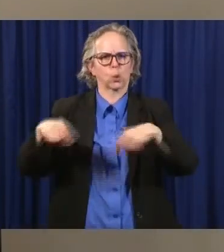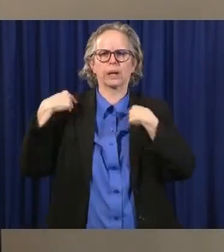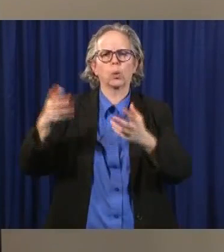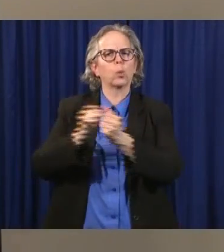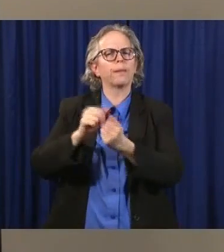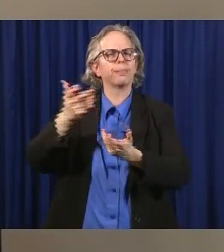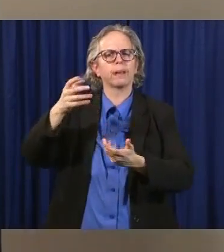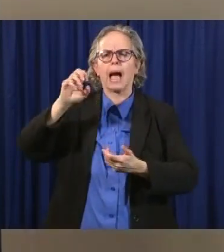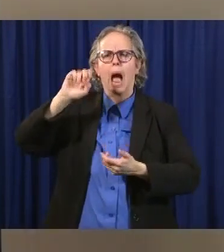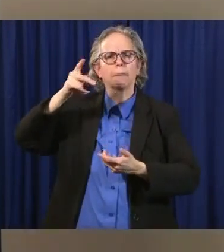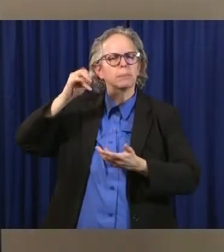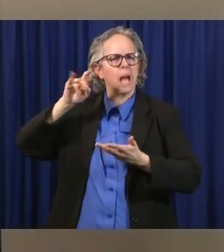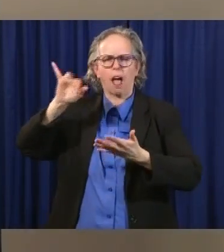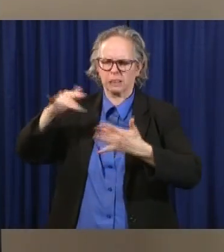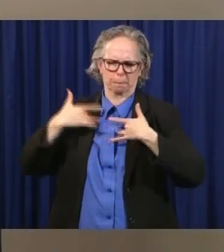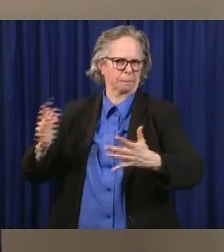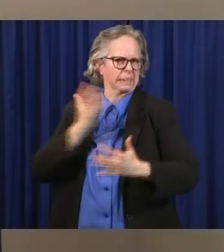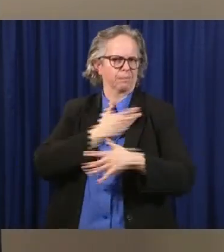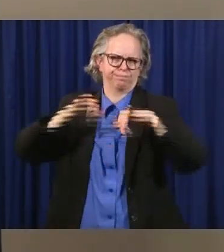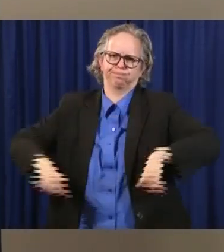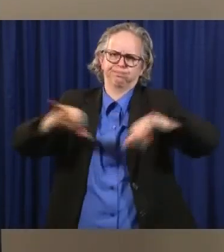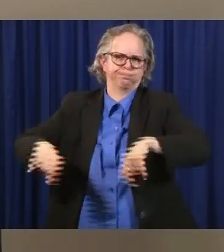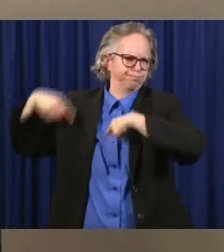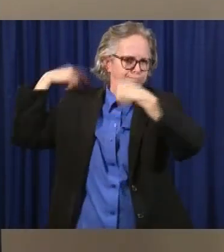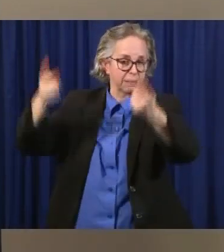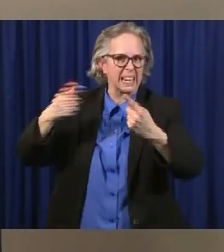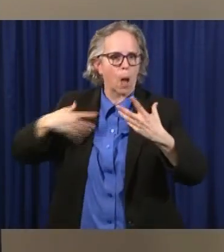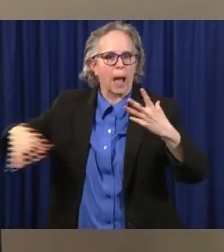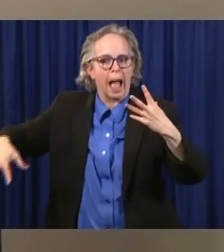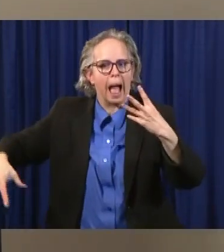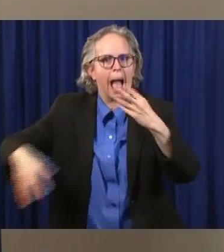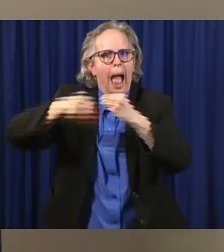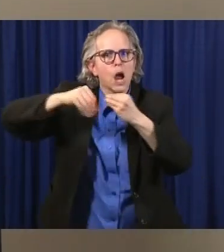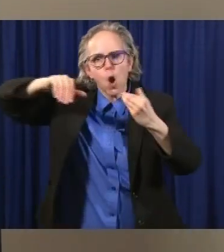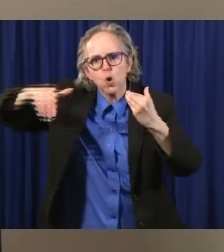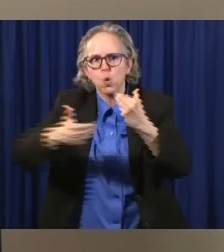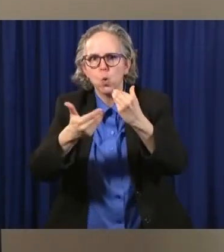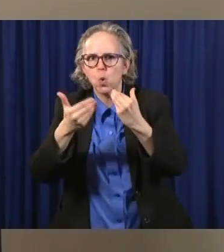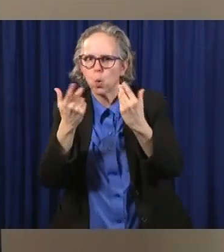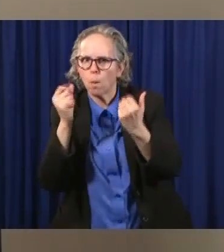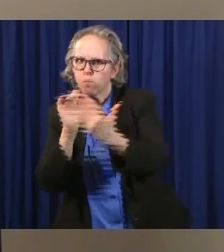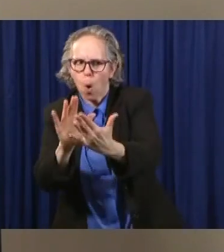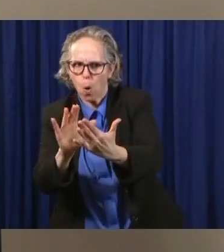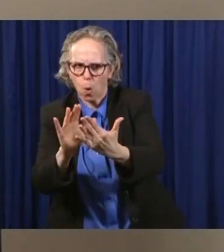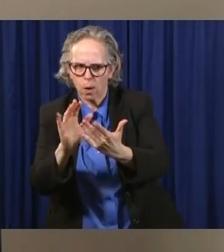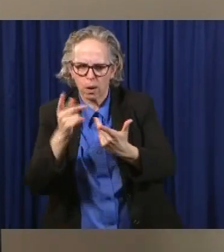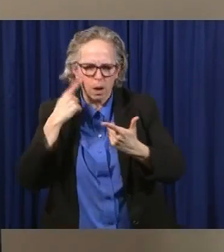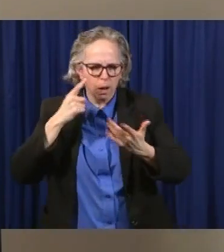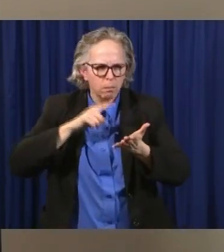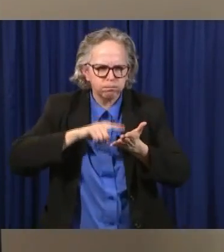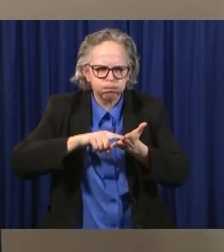THAT'S OLD SCHOOL EPI IT'S BOOT TRAPS EPIDEMIOLOGY. WE ARE USING STATE OF THE ART NEW EPIDEMIOLOGY GOVERNOR.